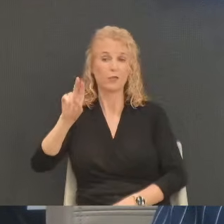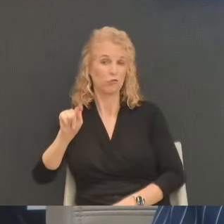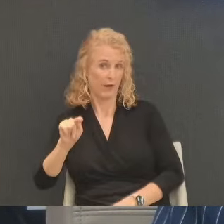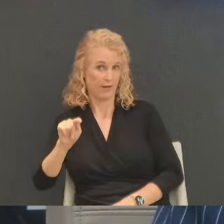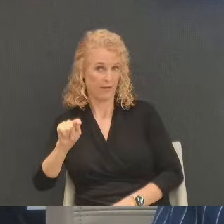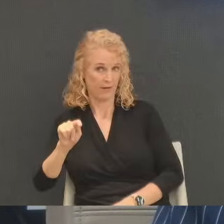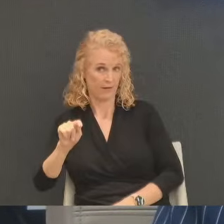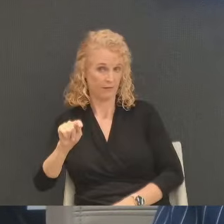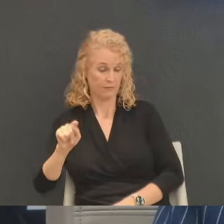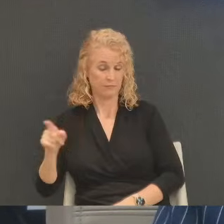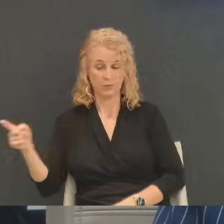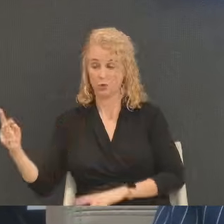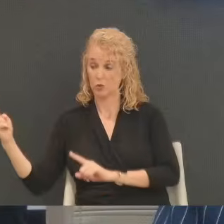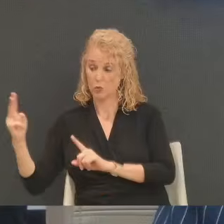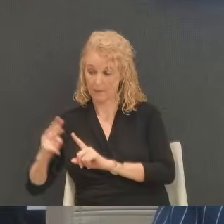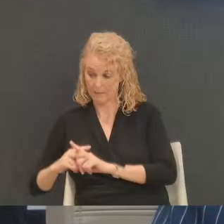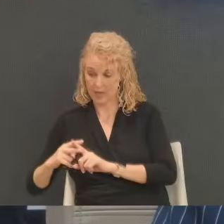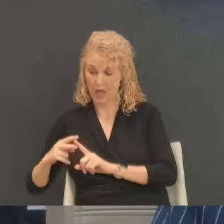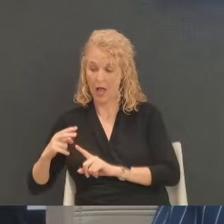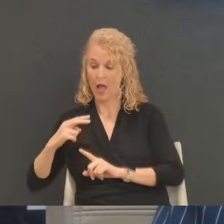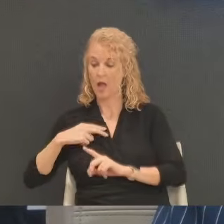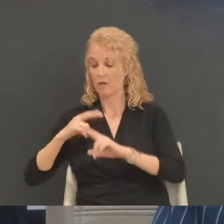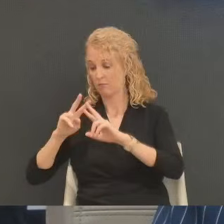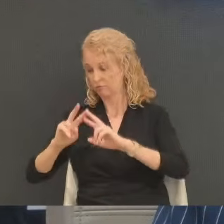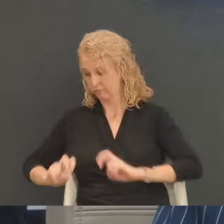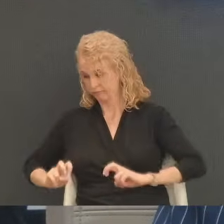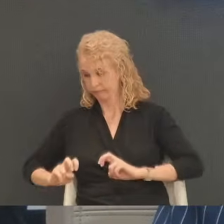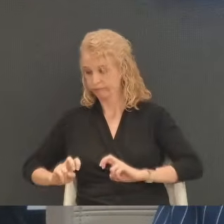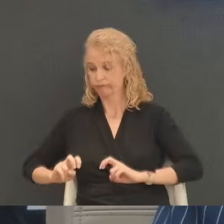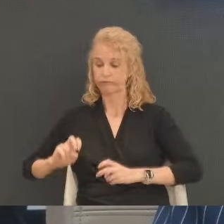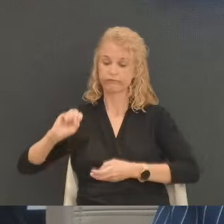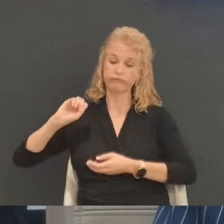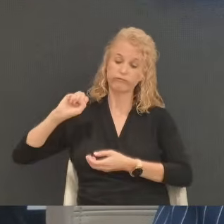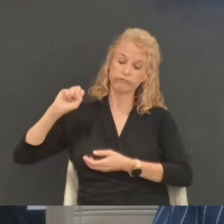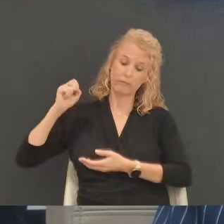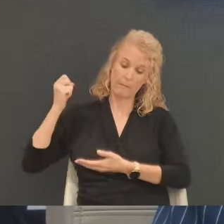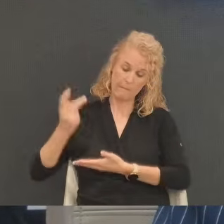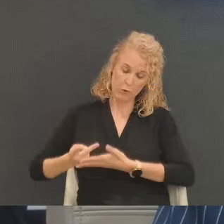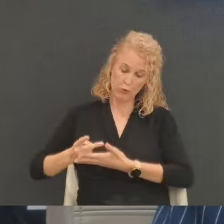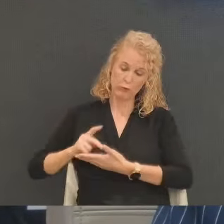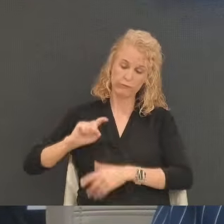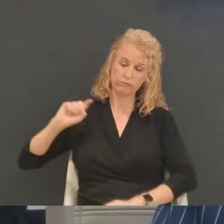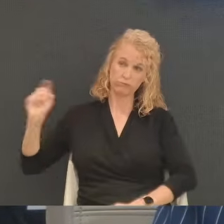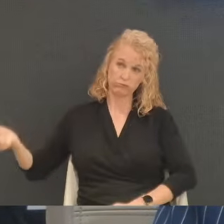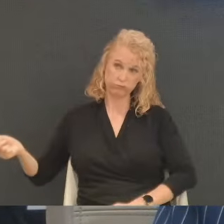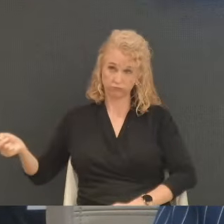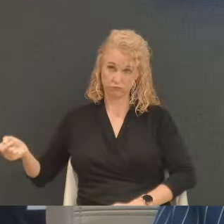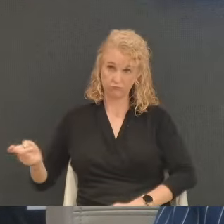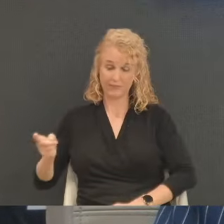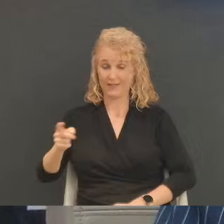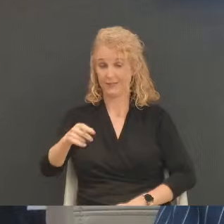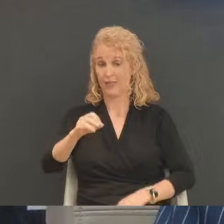present grants and we look at it and we look and see is this what we're hearing from the people